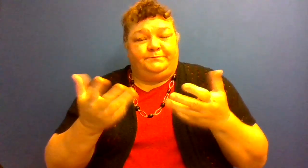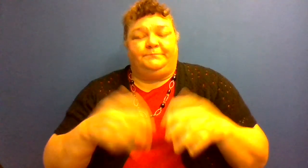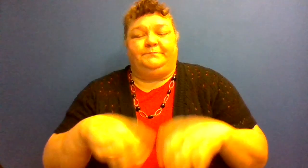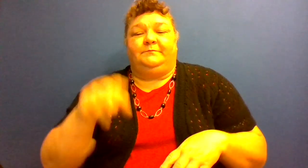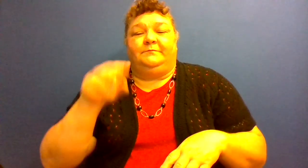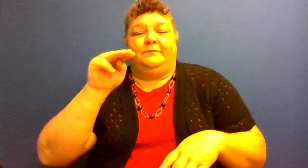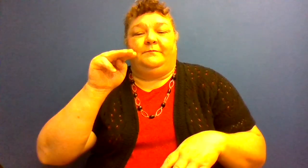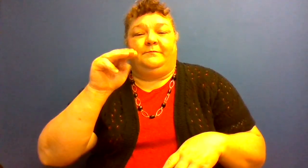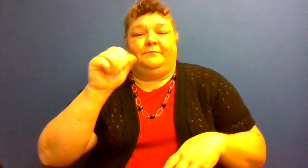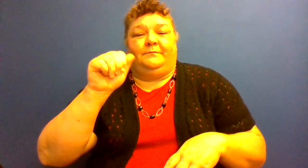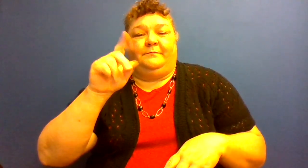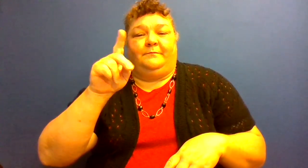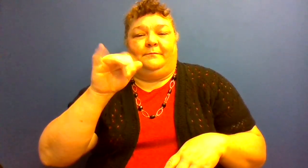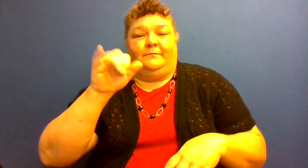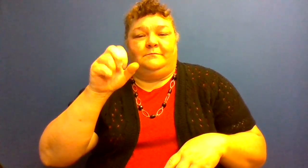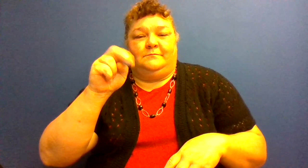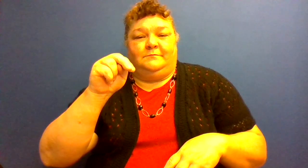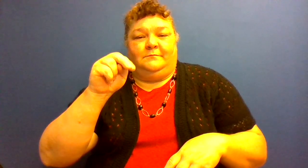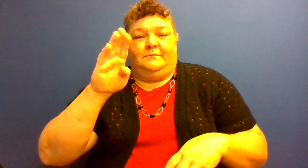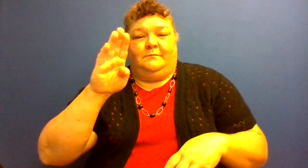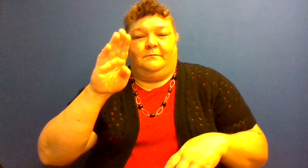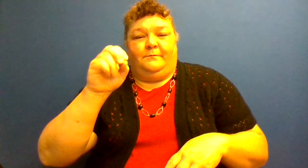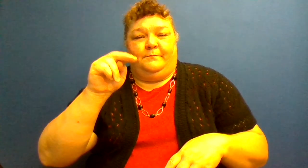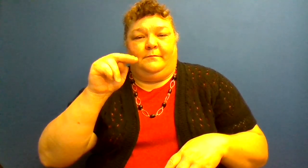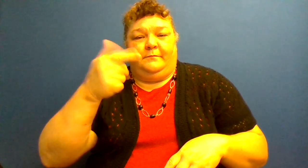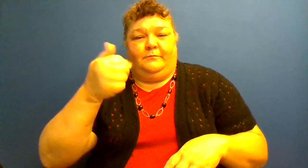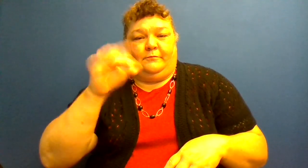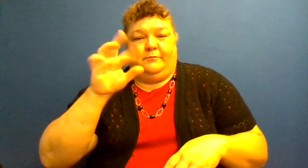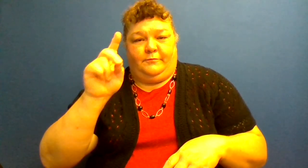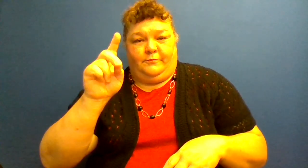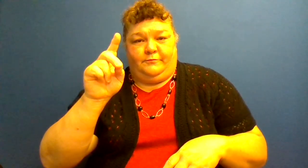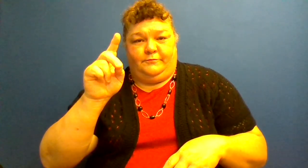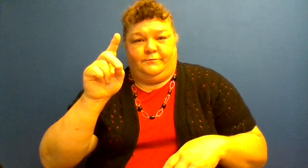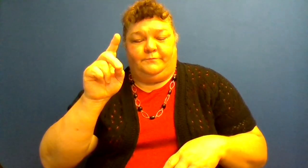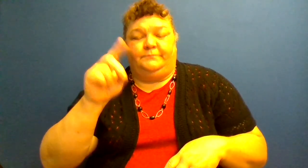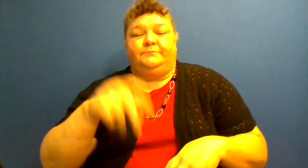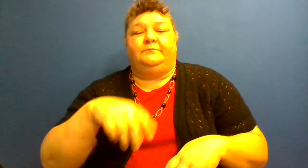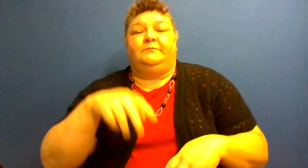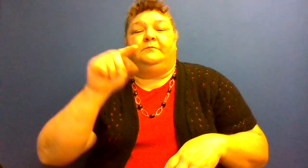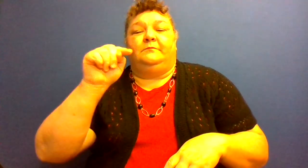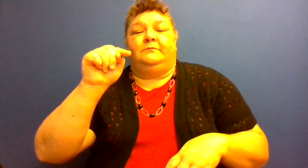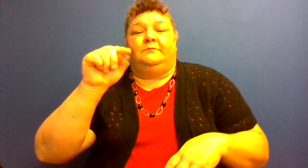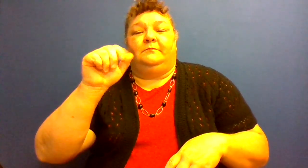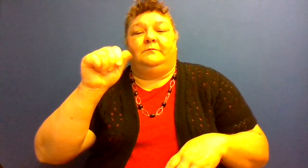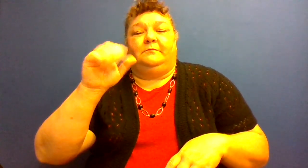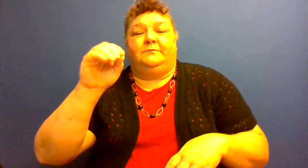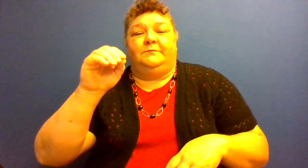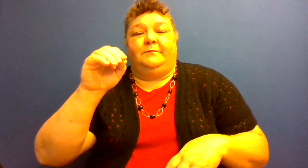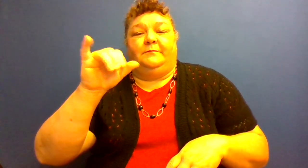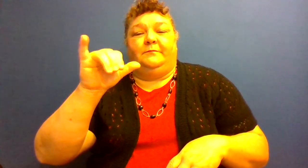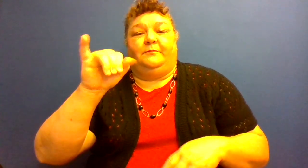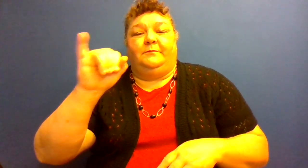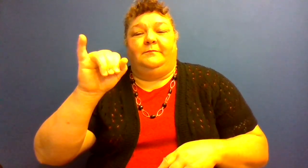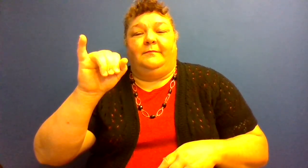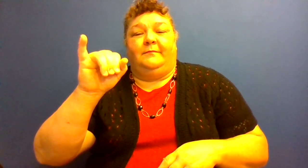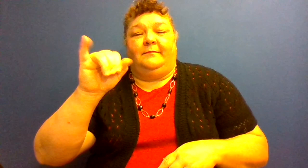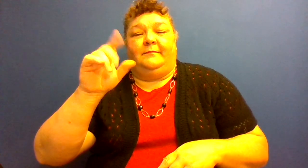Seniors are Madison Bongard, and Tao Yi Dallmann.